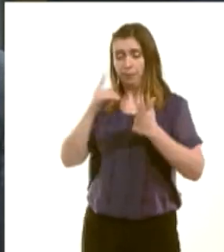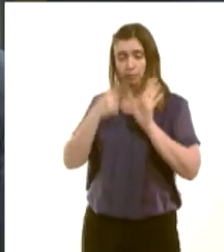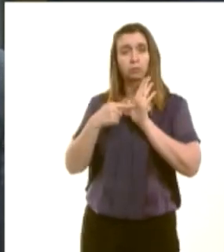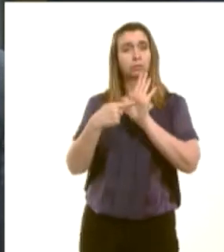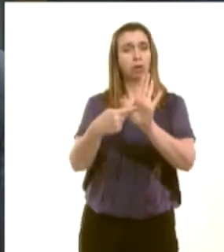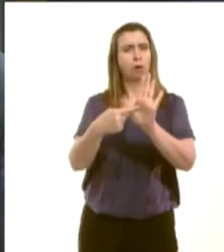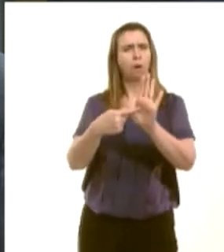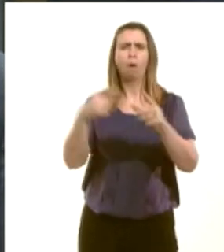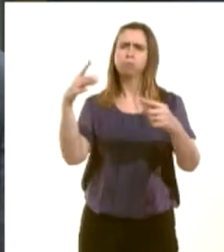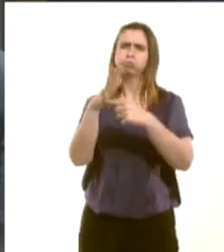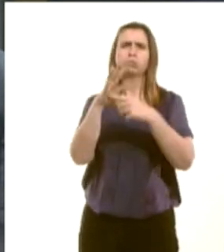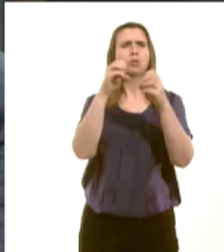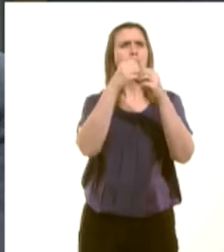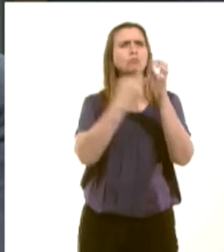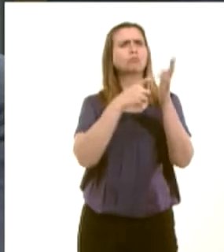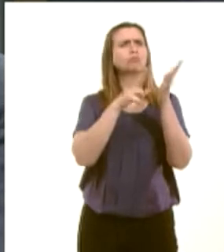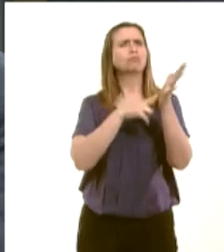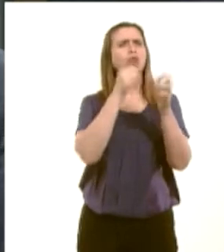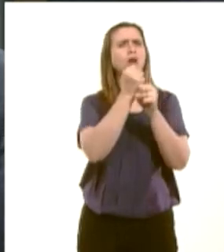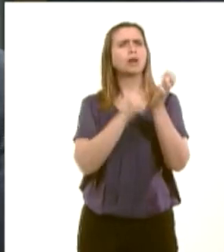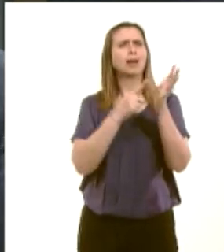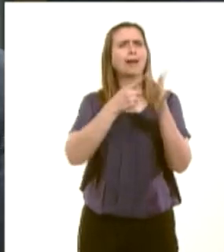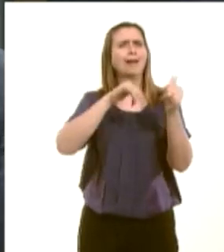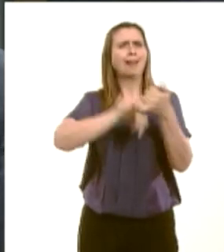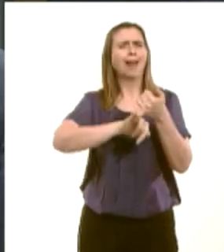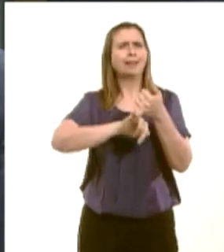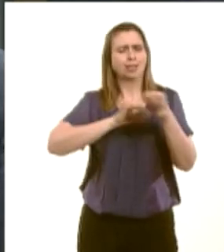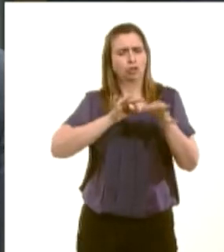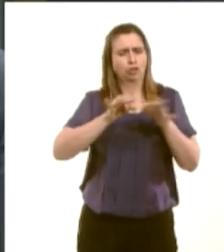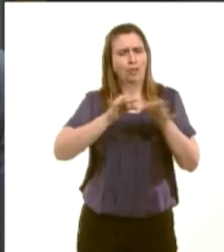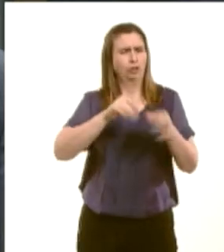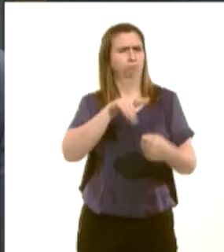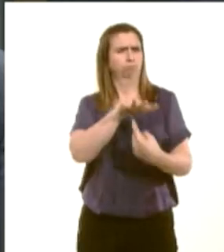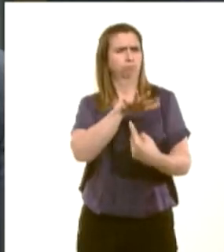of Bronglais. However, there was some concern following the conference that there was little